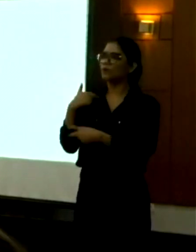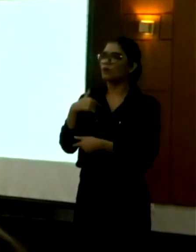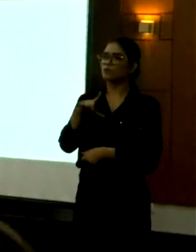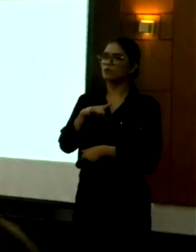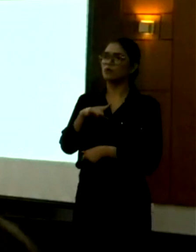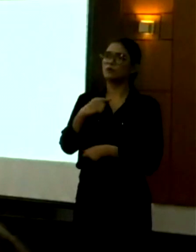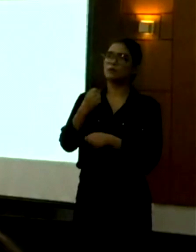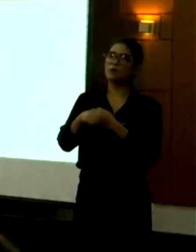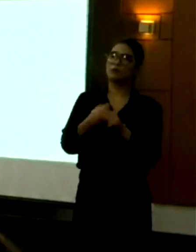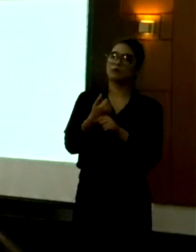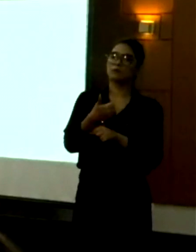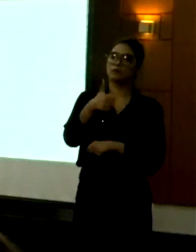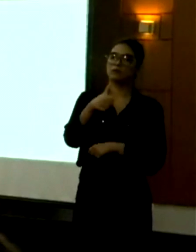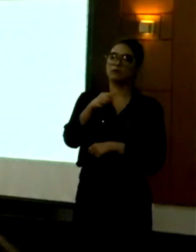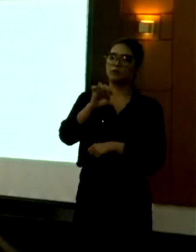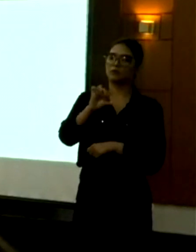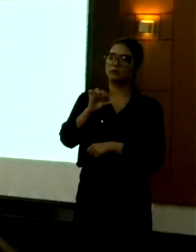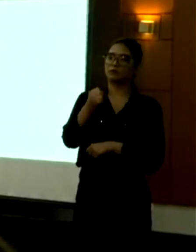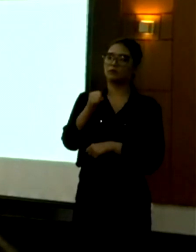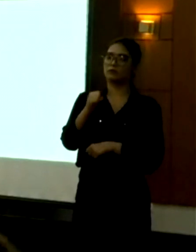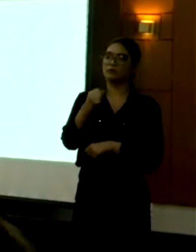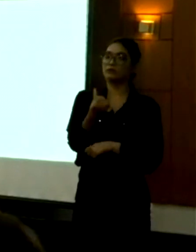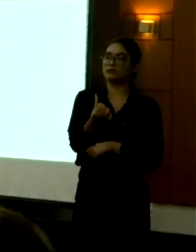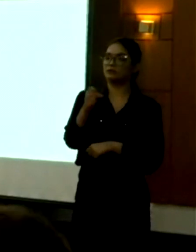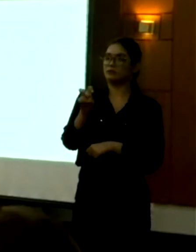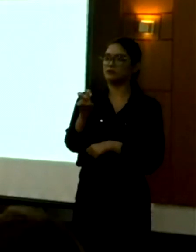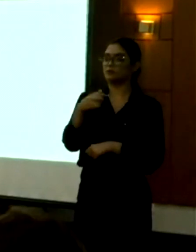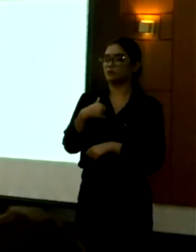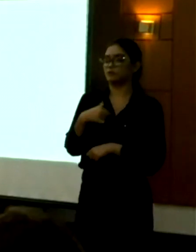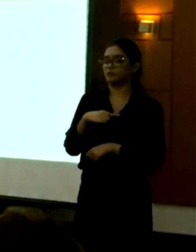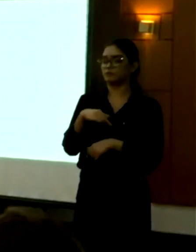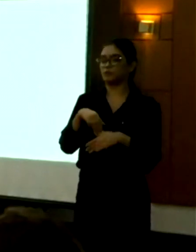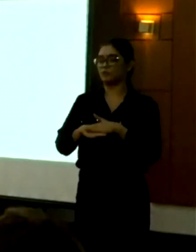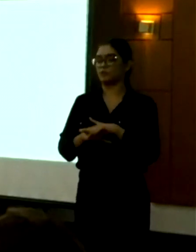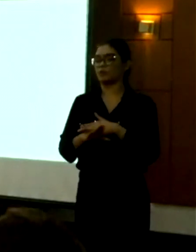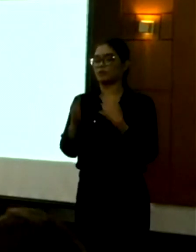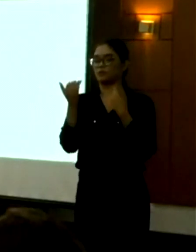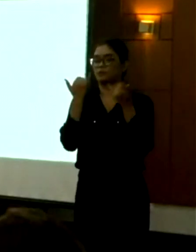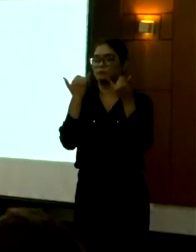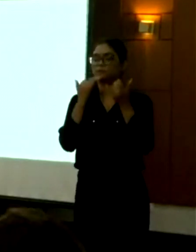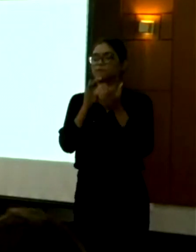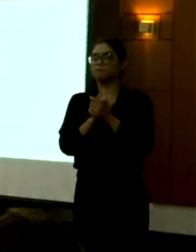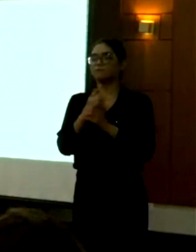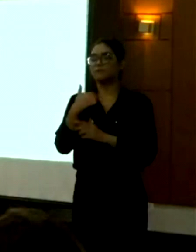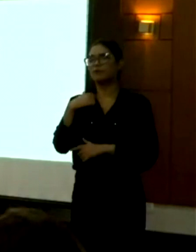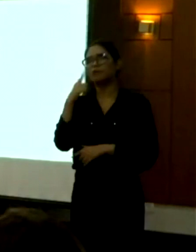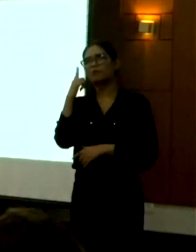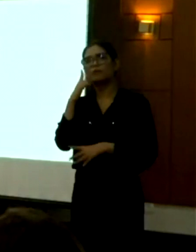so I did 1 very simple calculation I took the series from one thousand